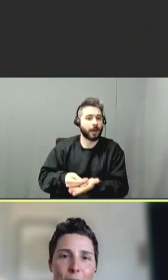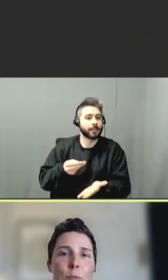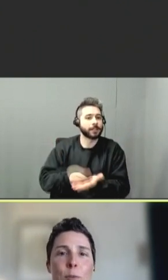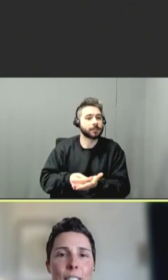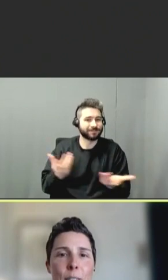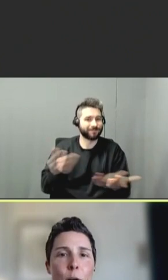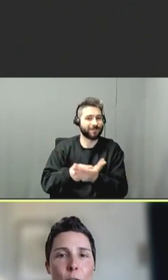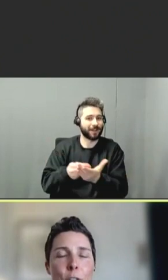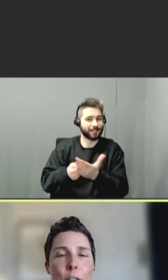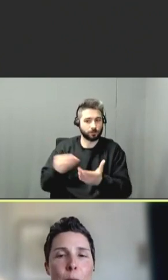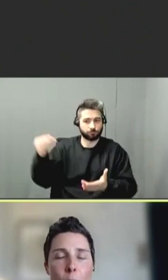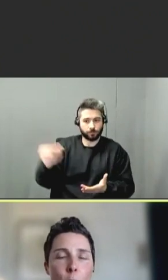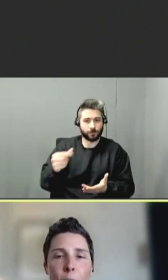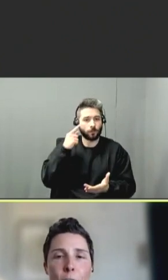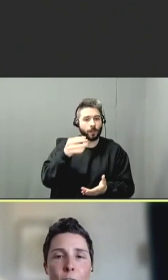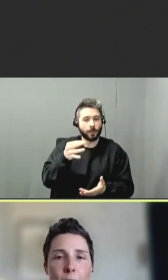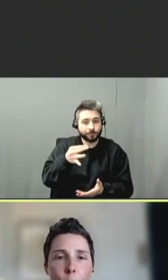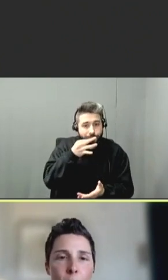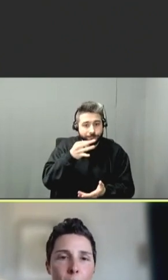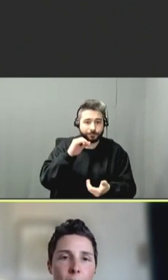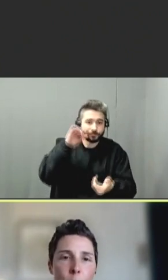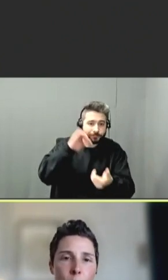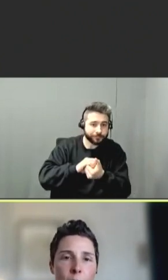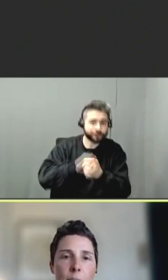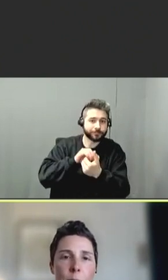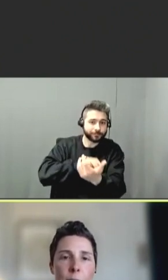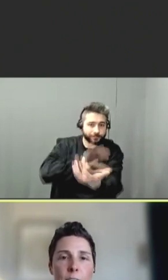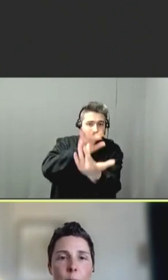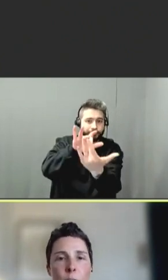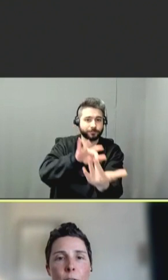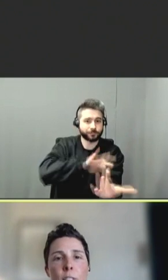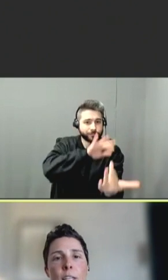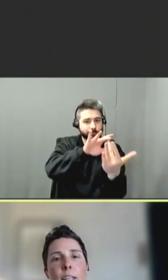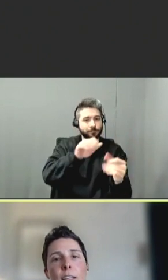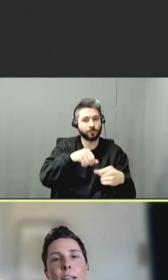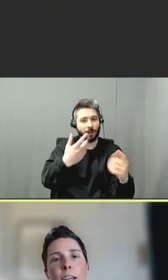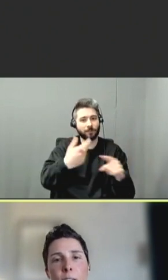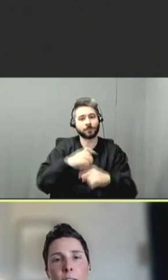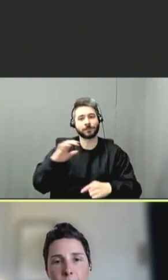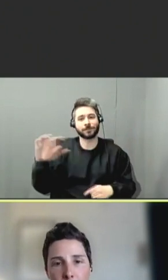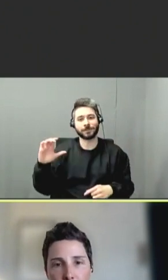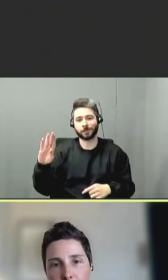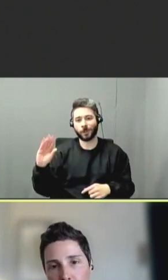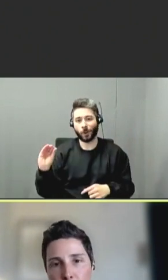for the expertise partnership outreach that was provided by CBOs and that's necessary